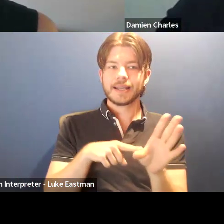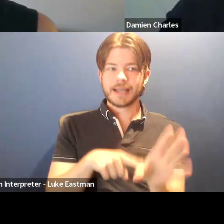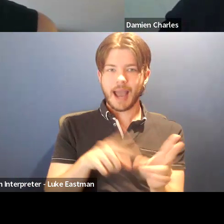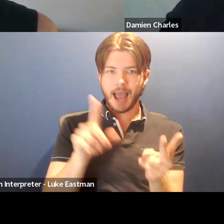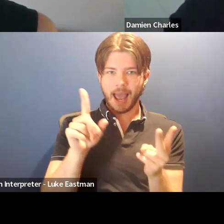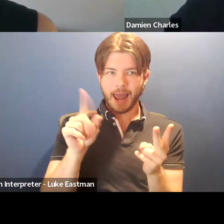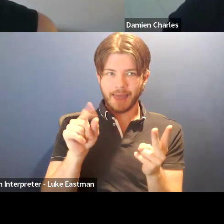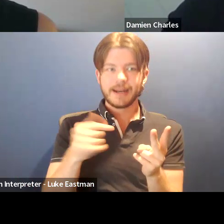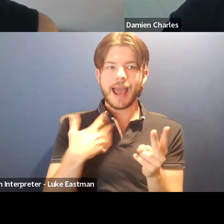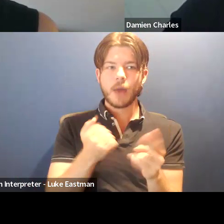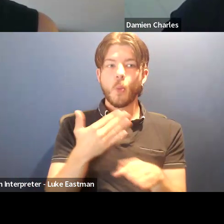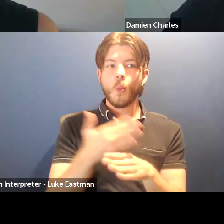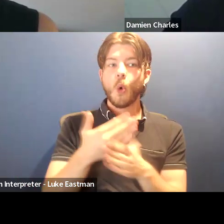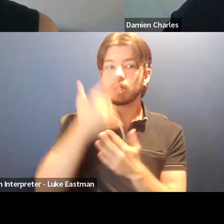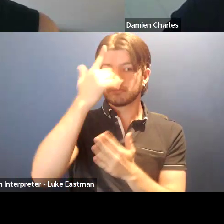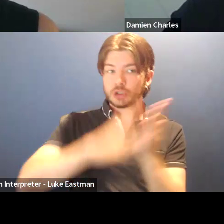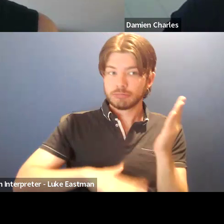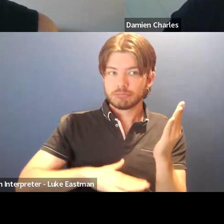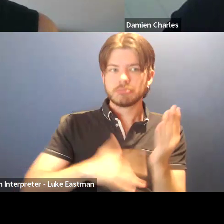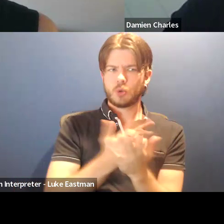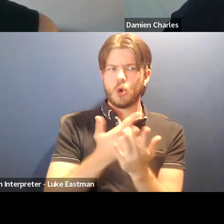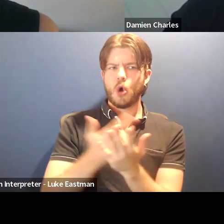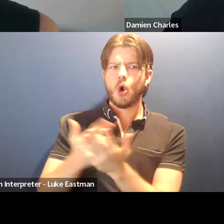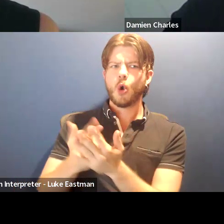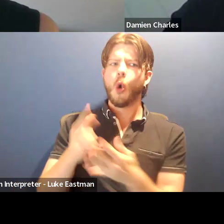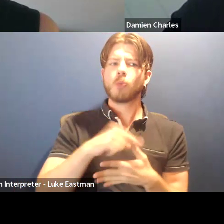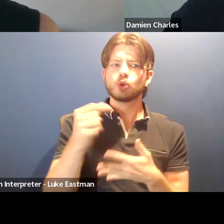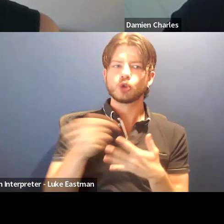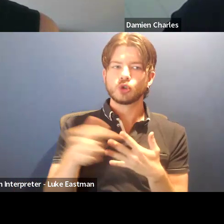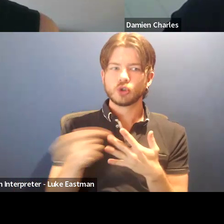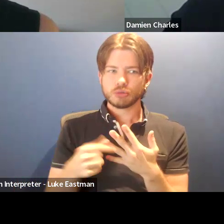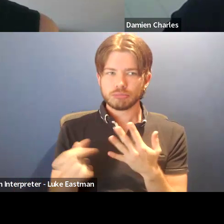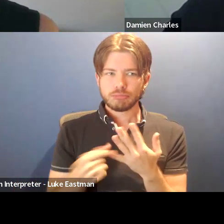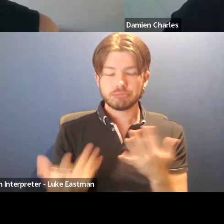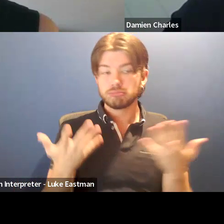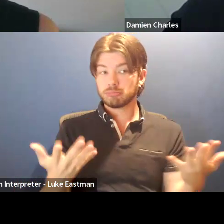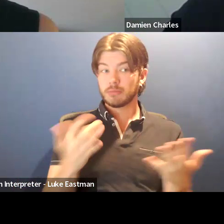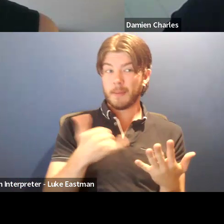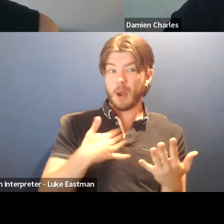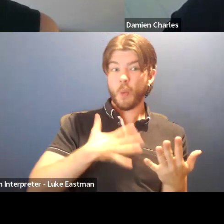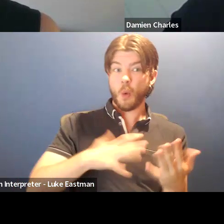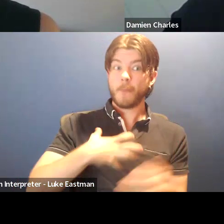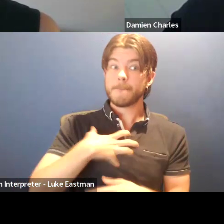with work experience. We had lots of Options. So if I wanted to do more